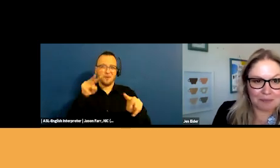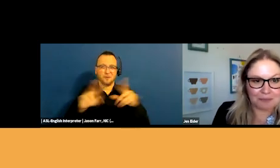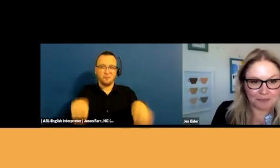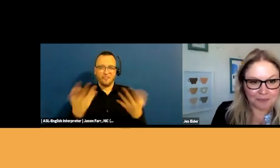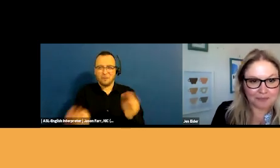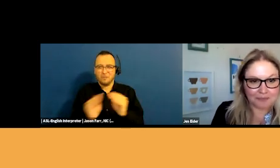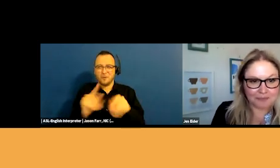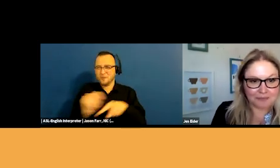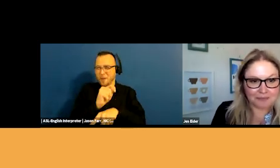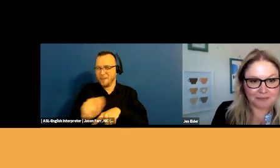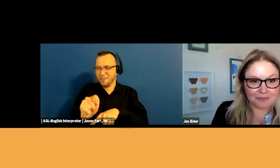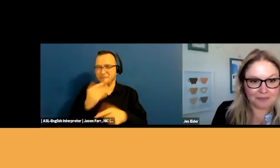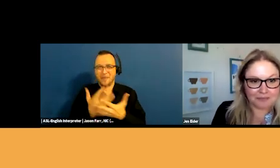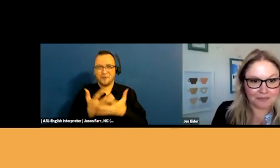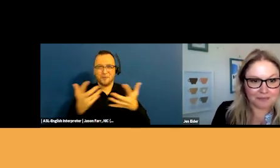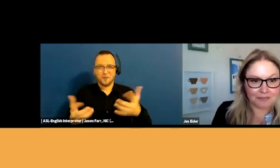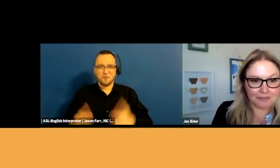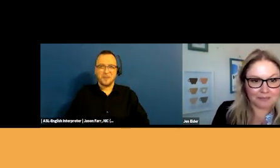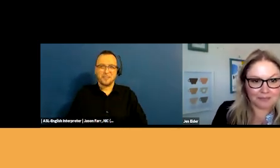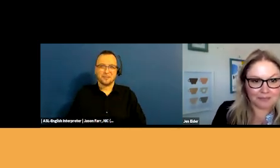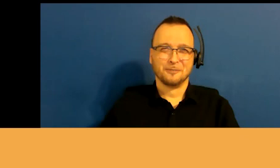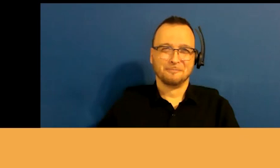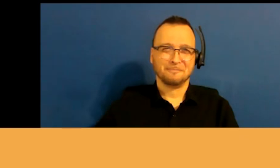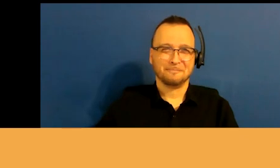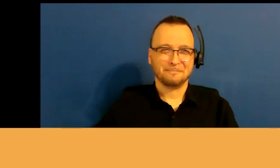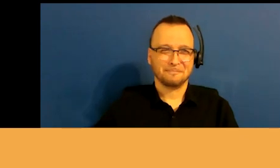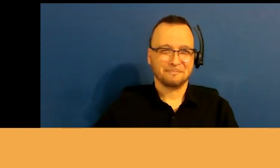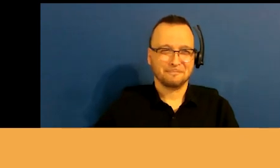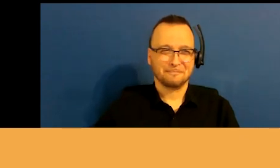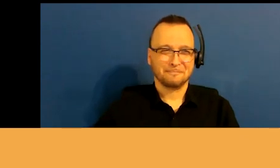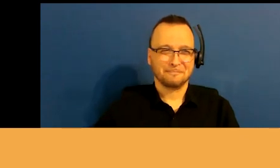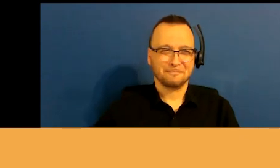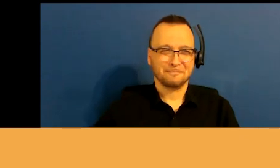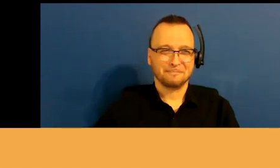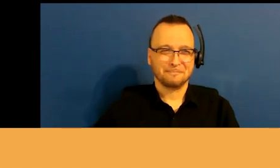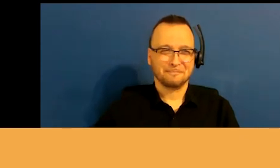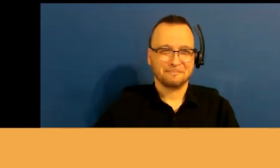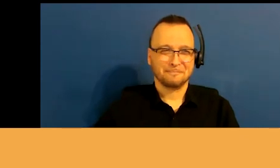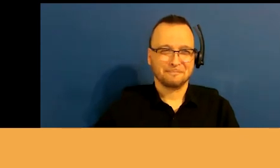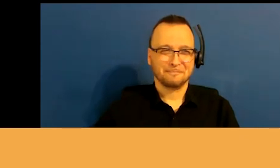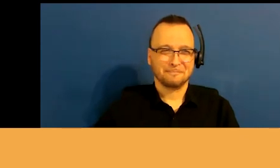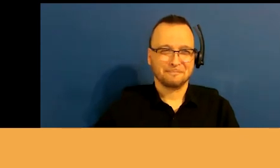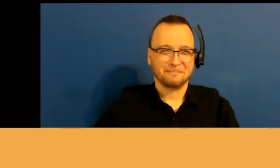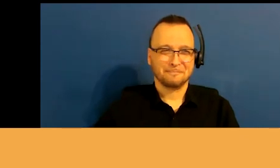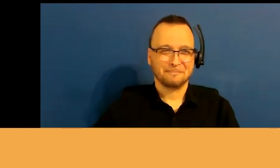if there is anything that we can do for you. The recording will be available in about a week. And the slides are available on our website now.